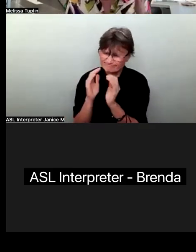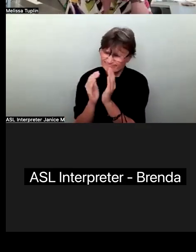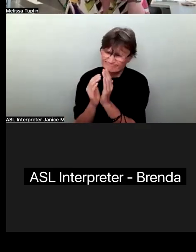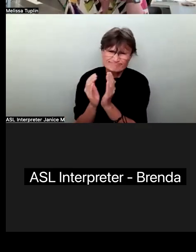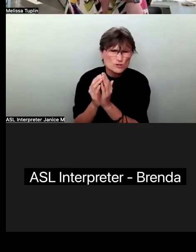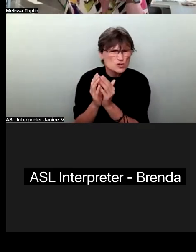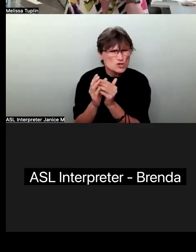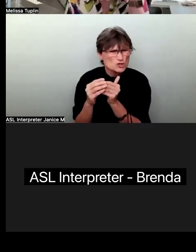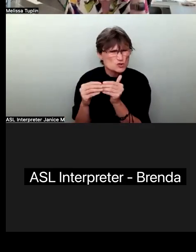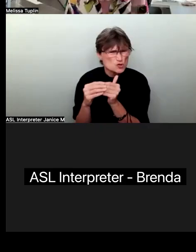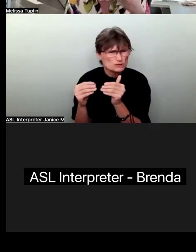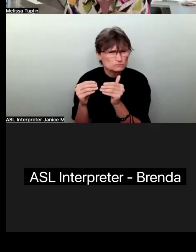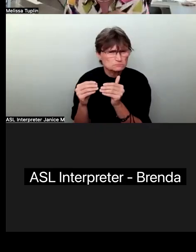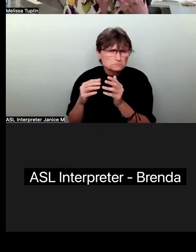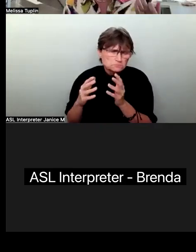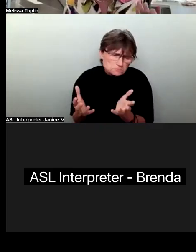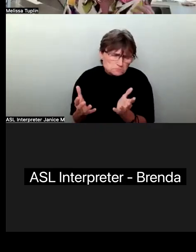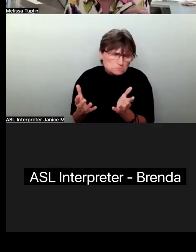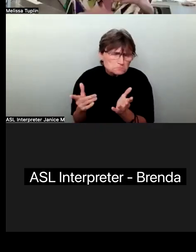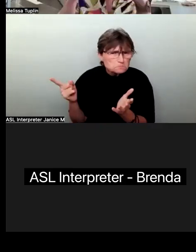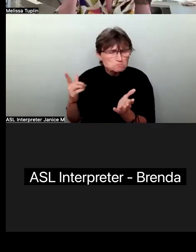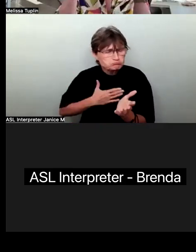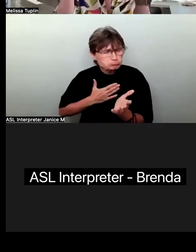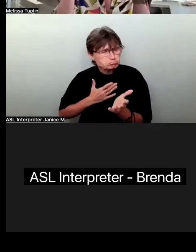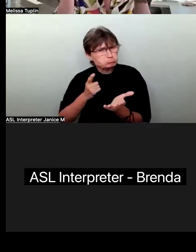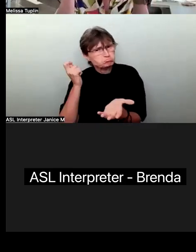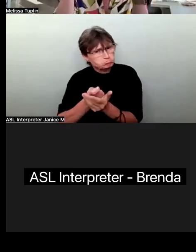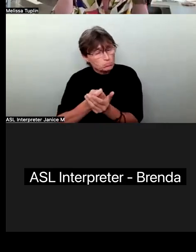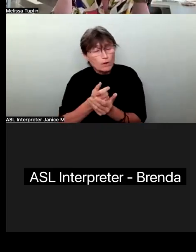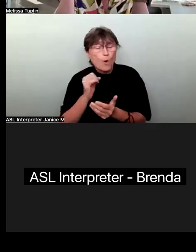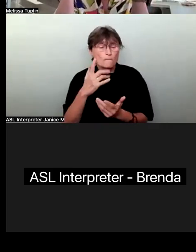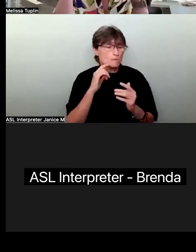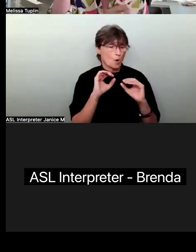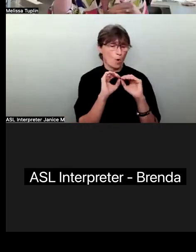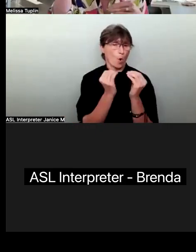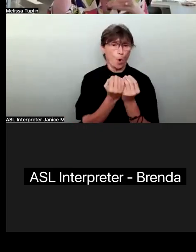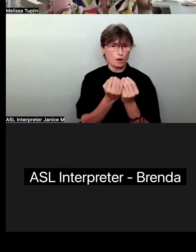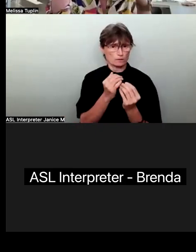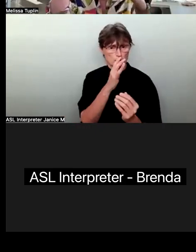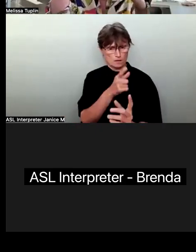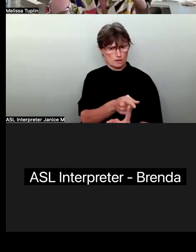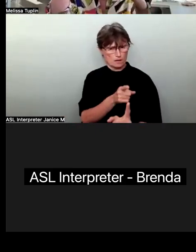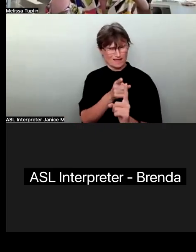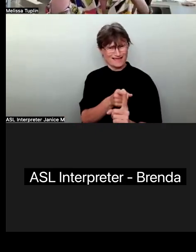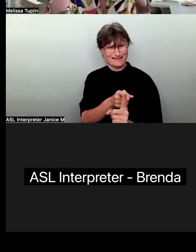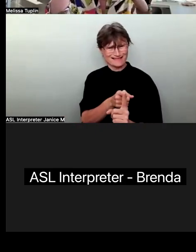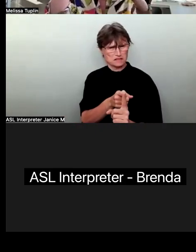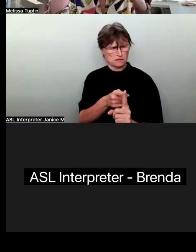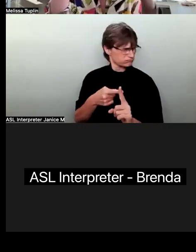or if an organization is significantly out of line from similarly assessed peer organizations,